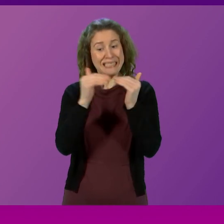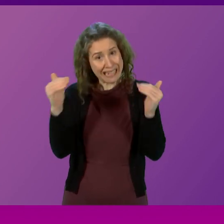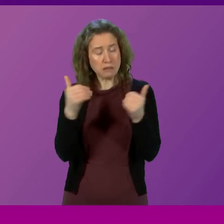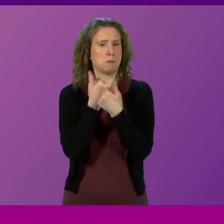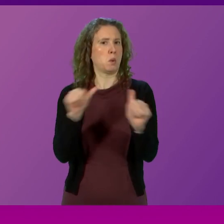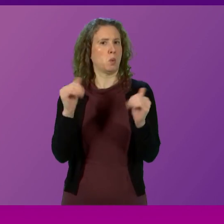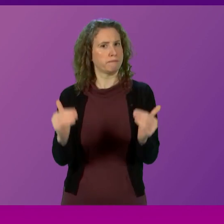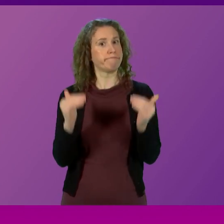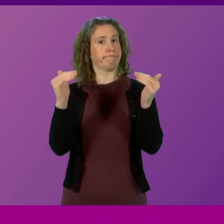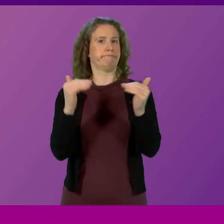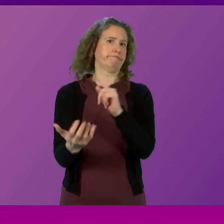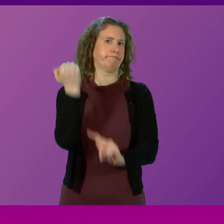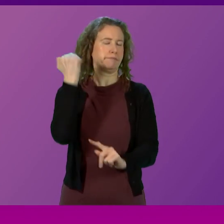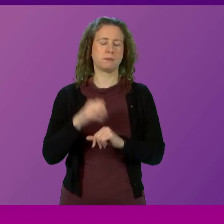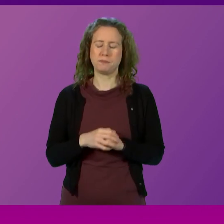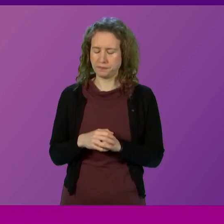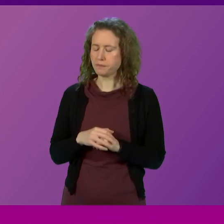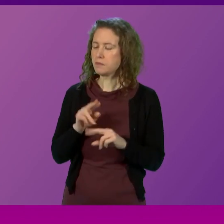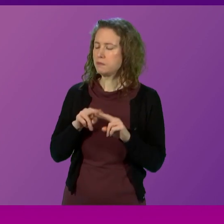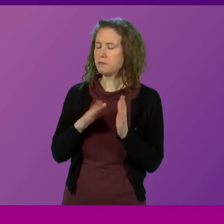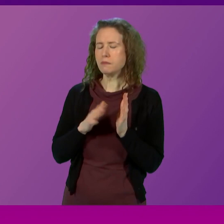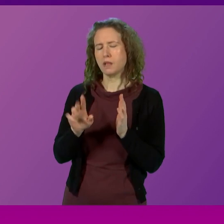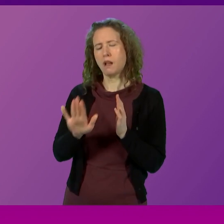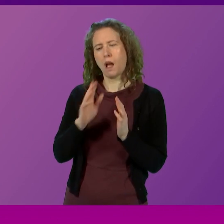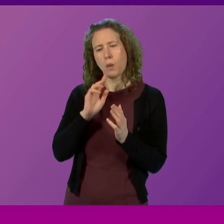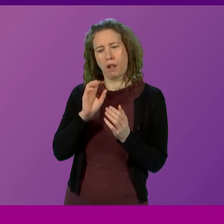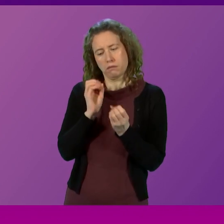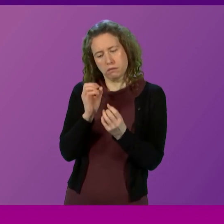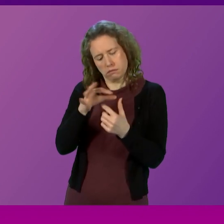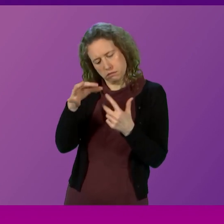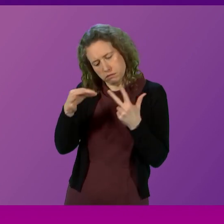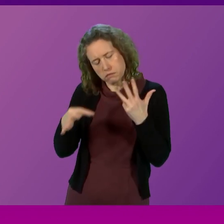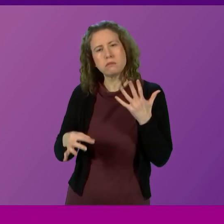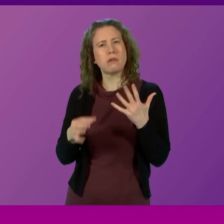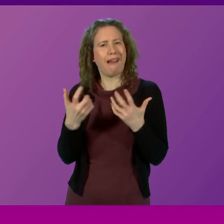I will come on to the range of actions that we are taking to meet the percentage targets,